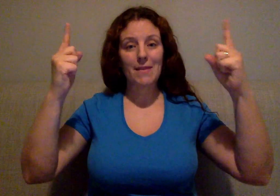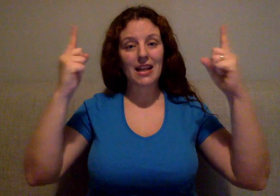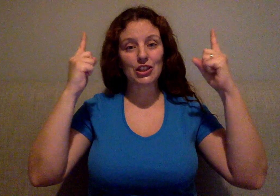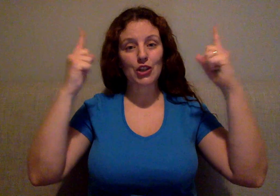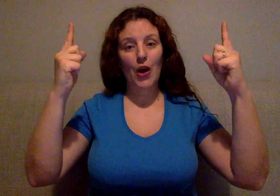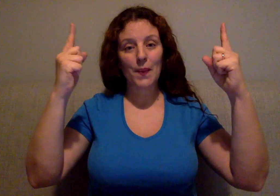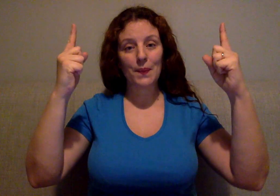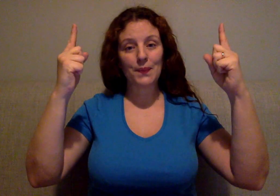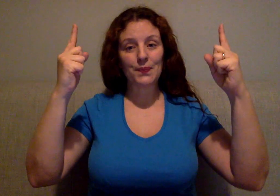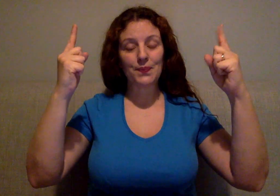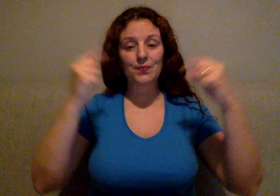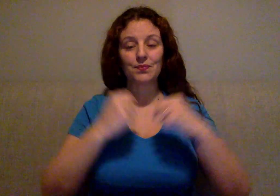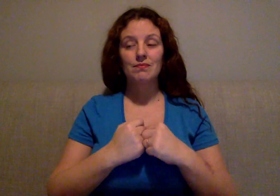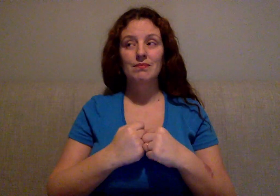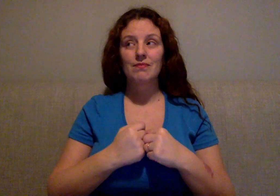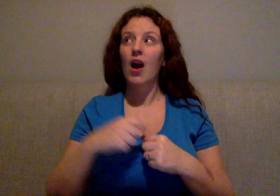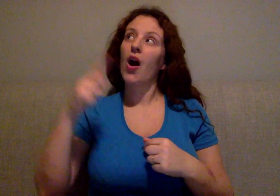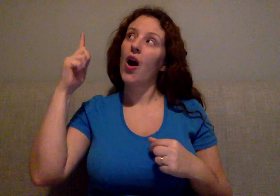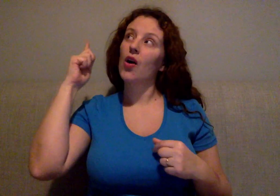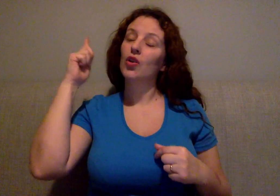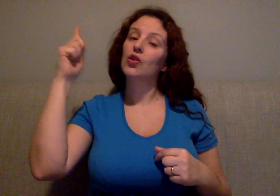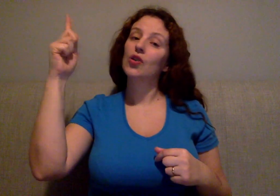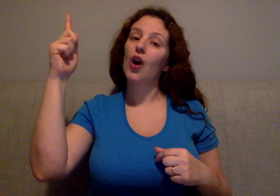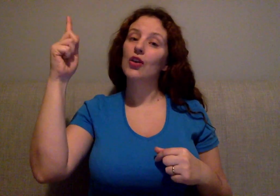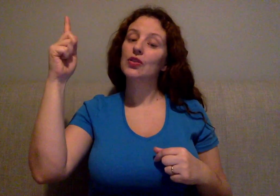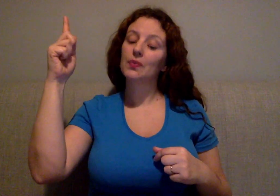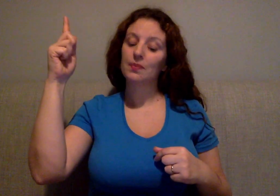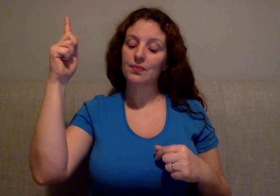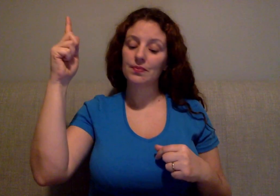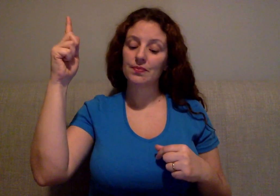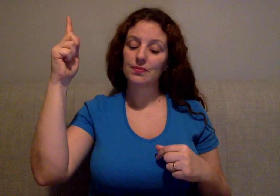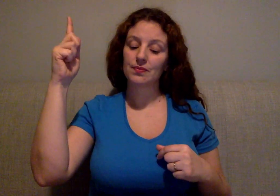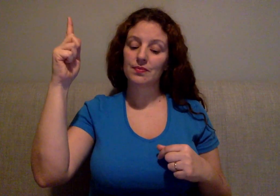MANAGER GOD